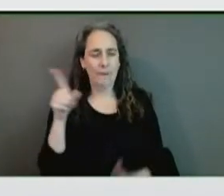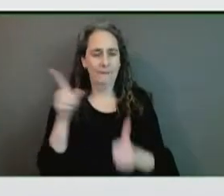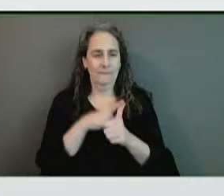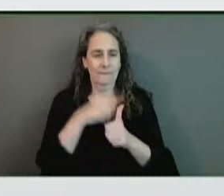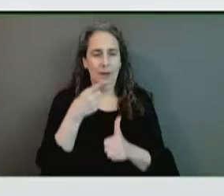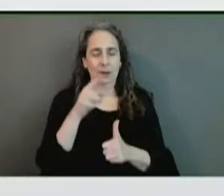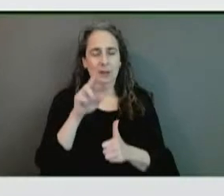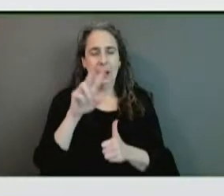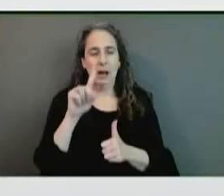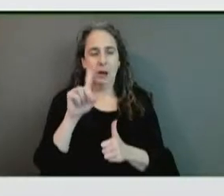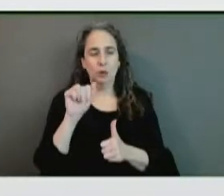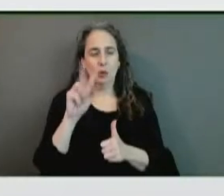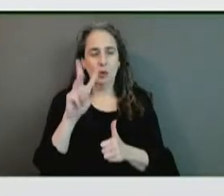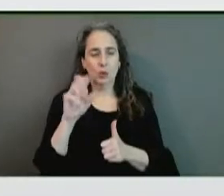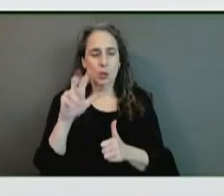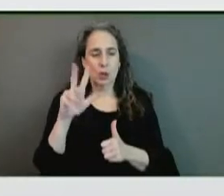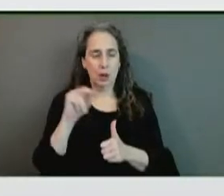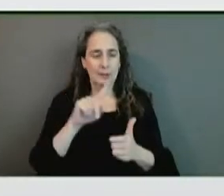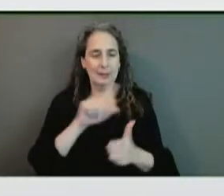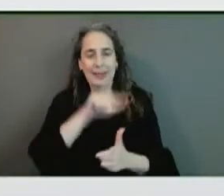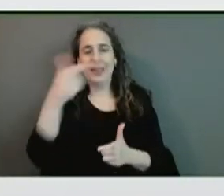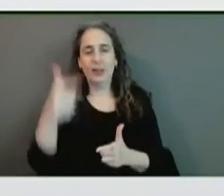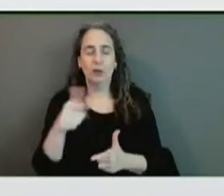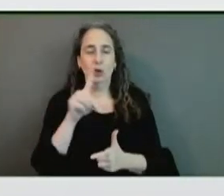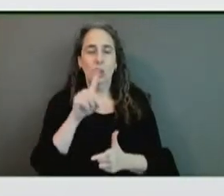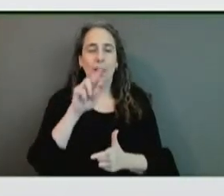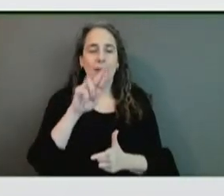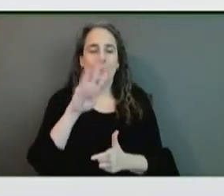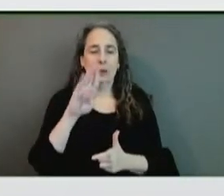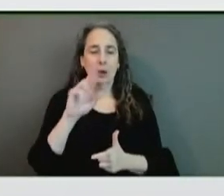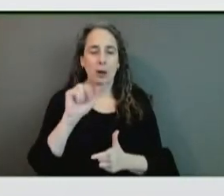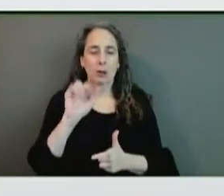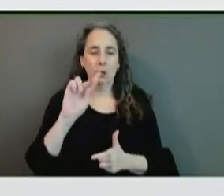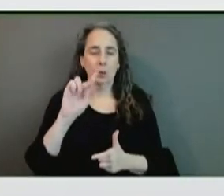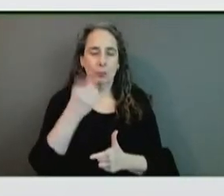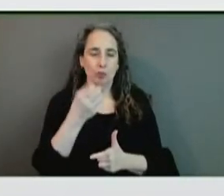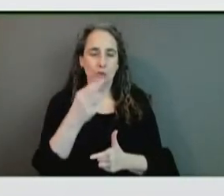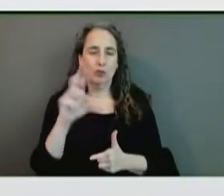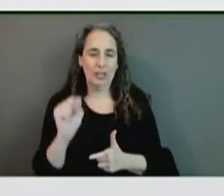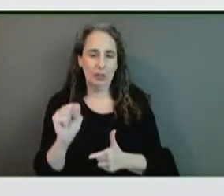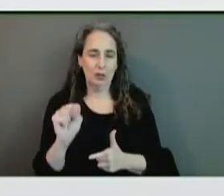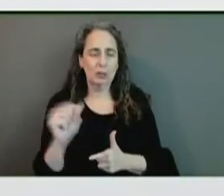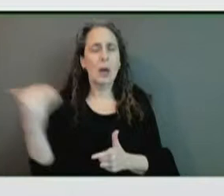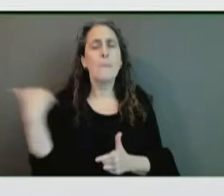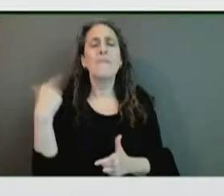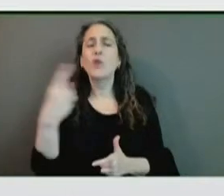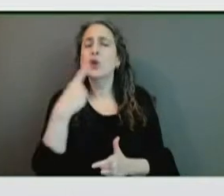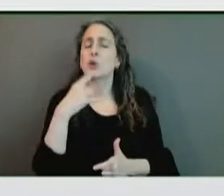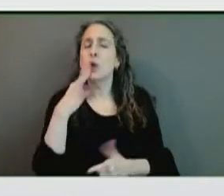to this question. This one will go first to Dr Dawson and then